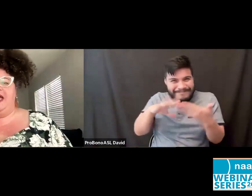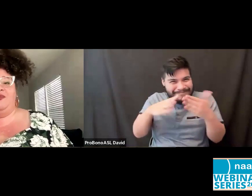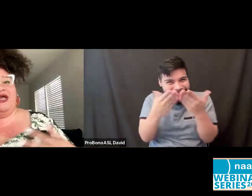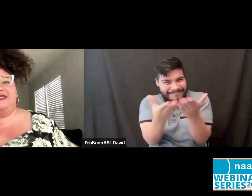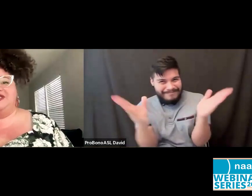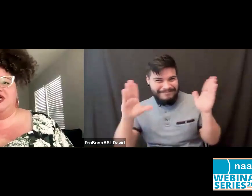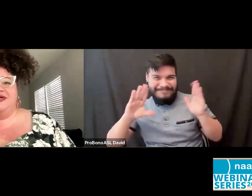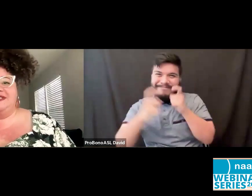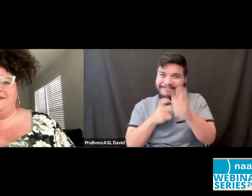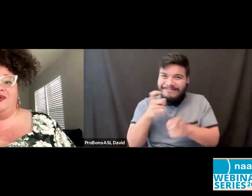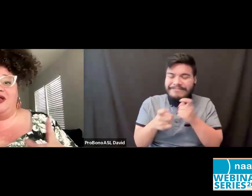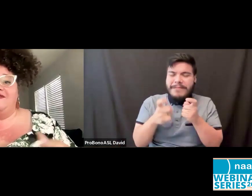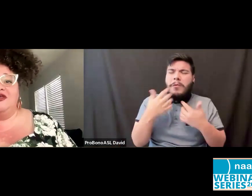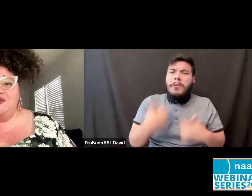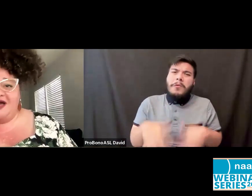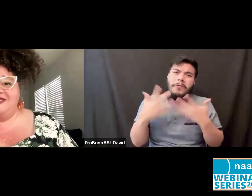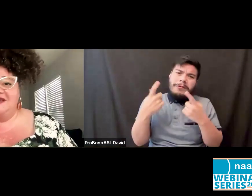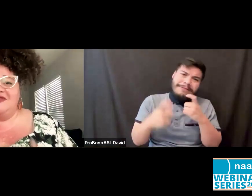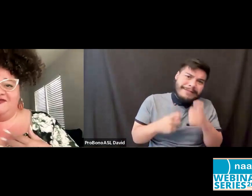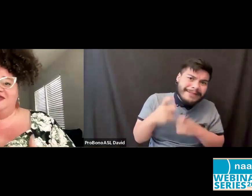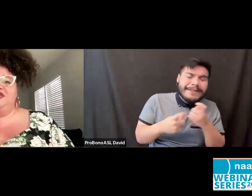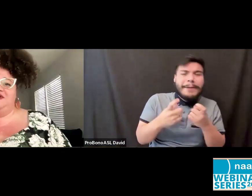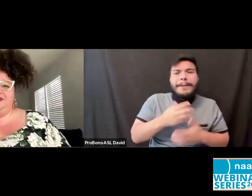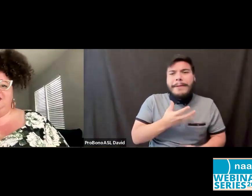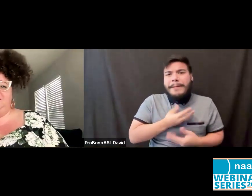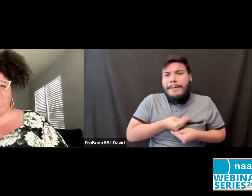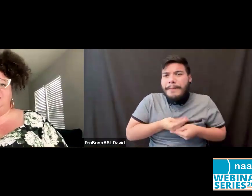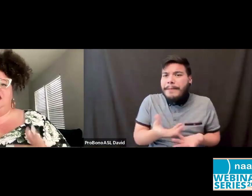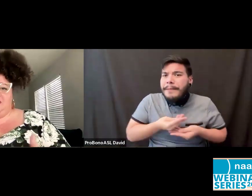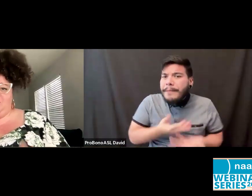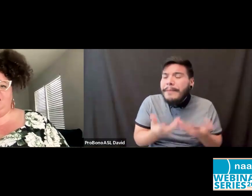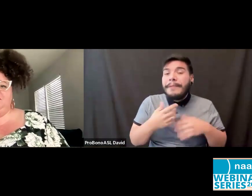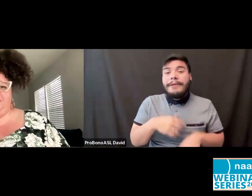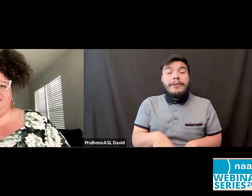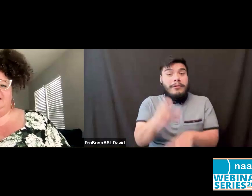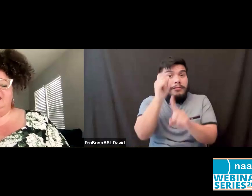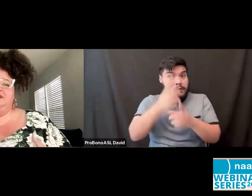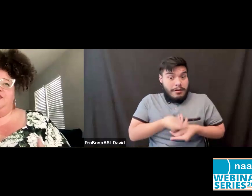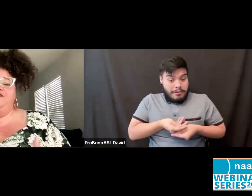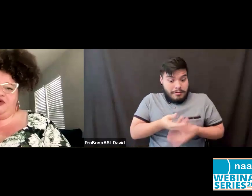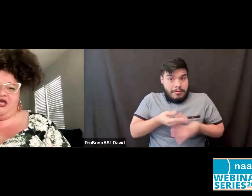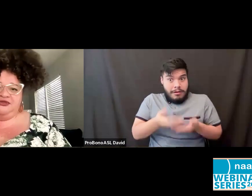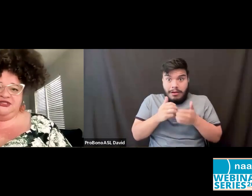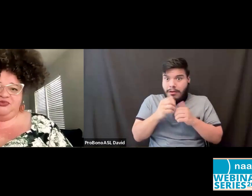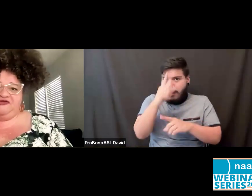And when I say generous, I mean whatever you have to give that feels generous to you. It works for us. So if you're able to support